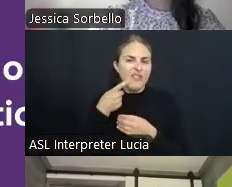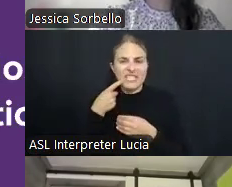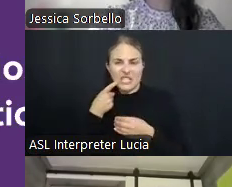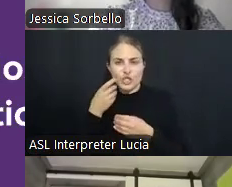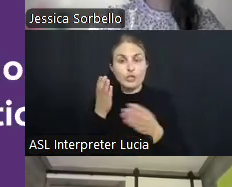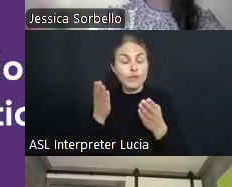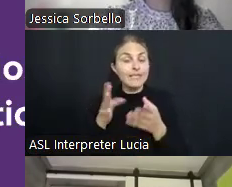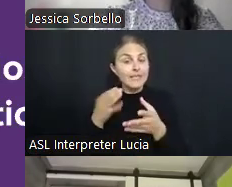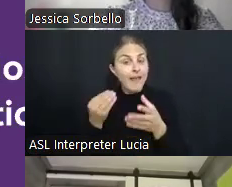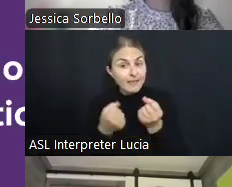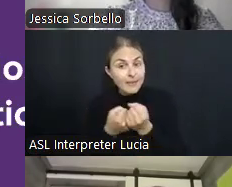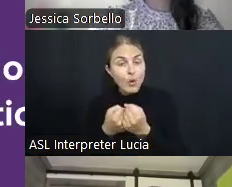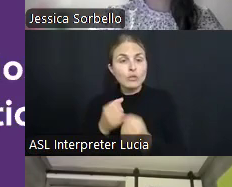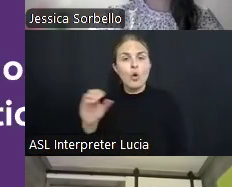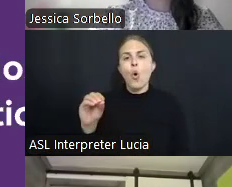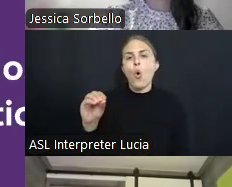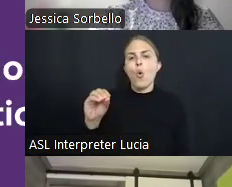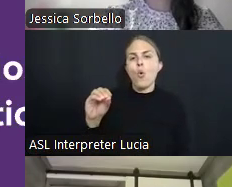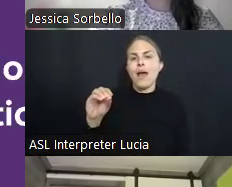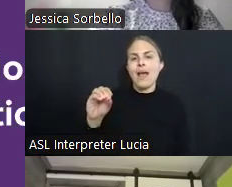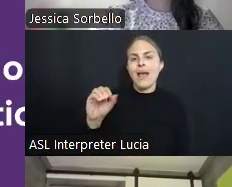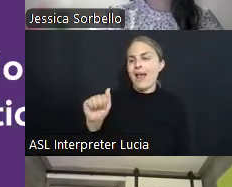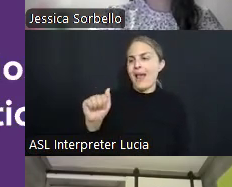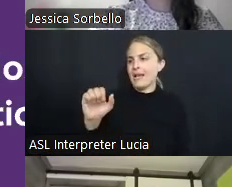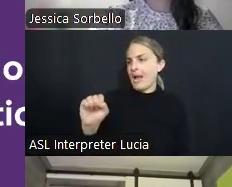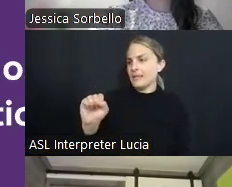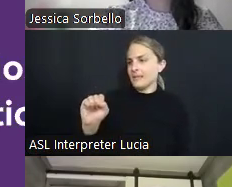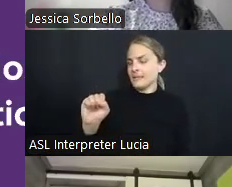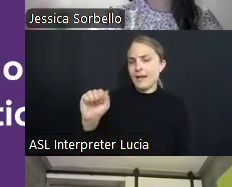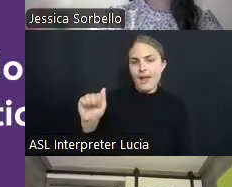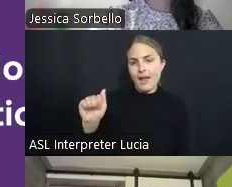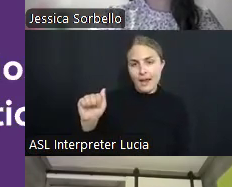OASAS. Before I turn things over to Jessica, I have a few